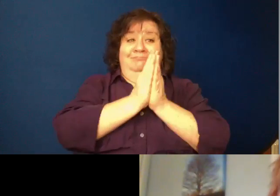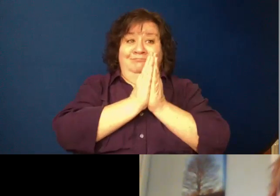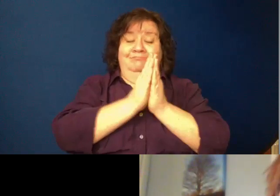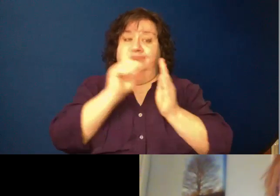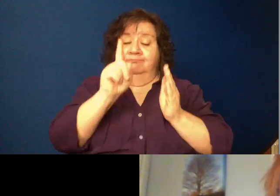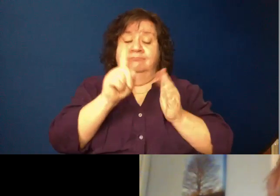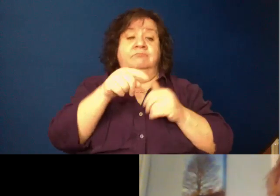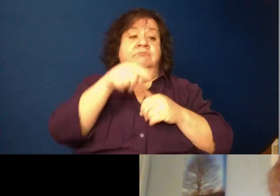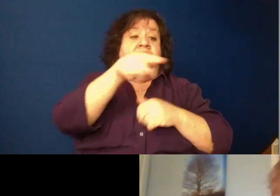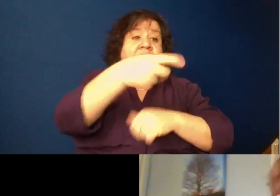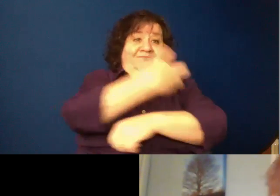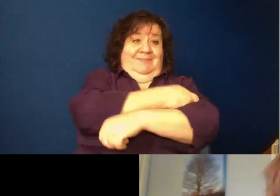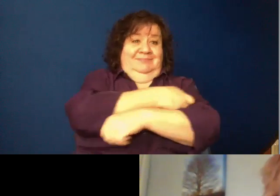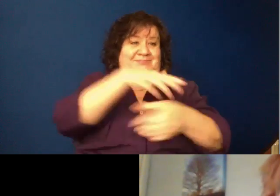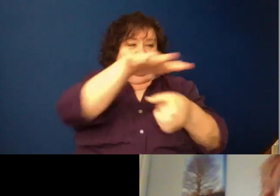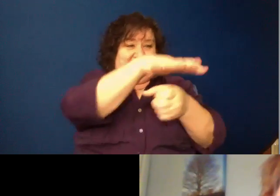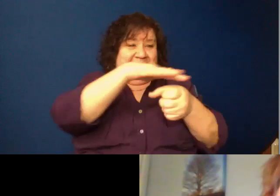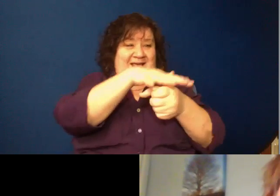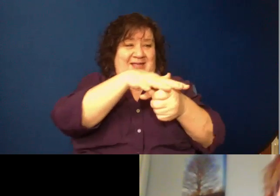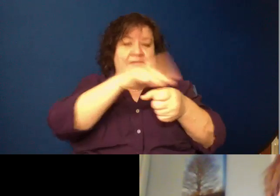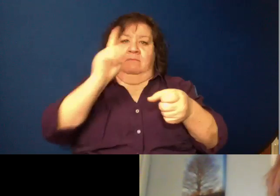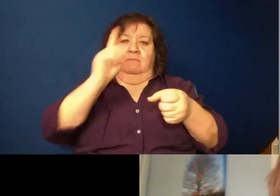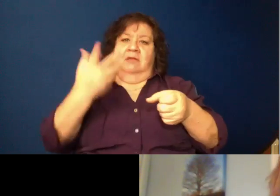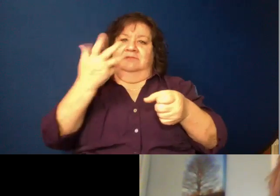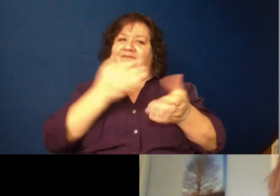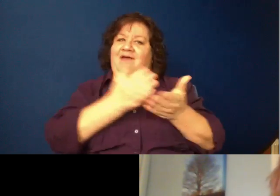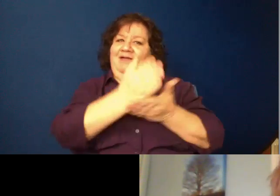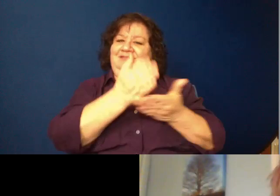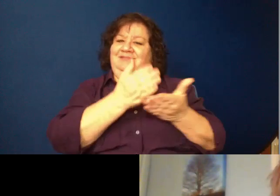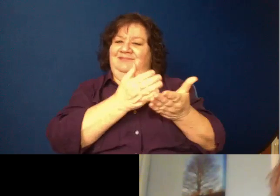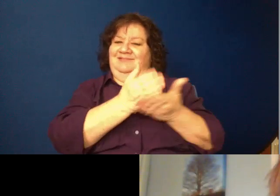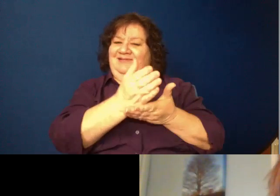know that there would be some facilities made for for vaccination vaccination points